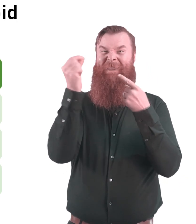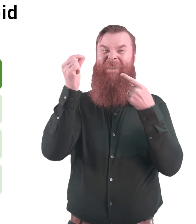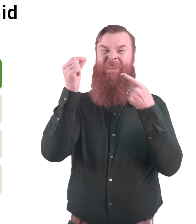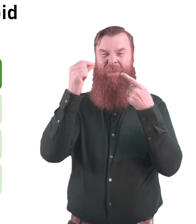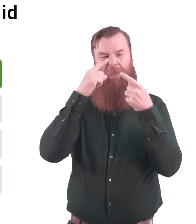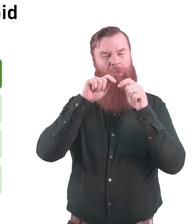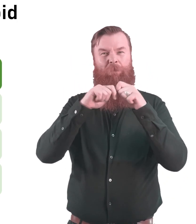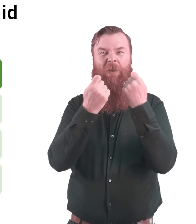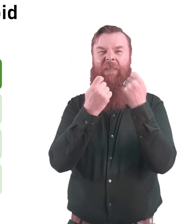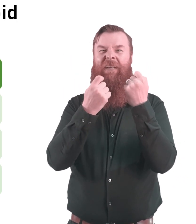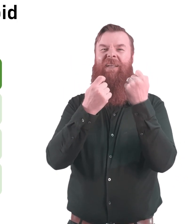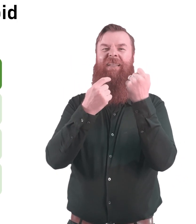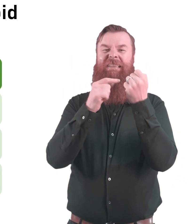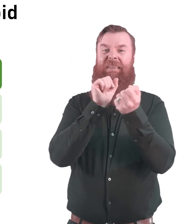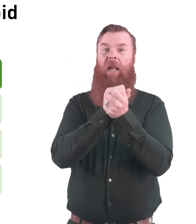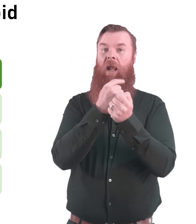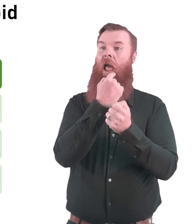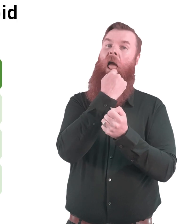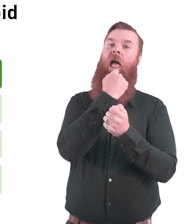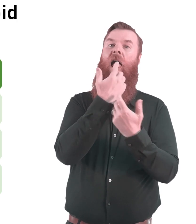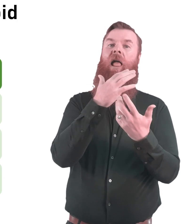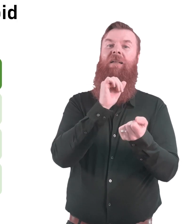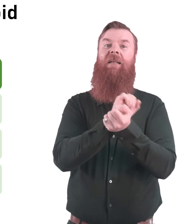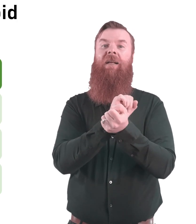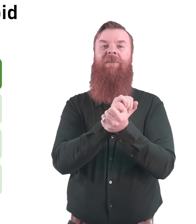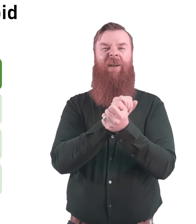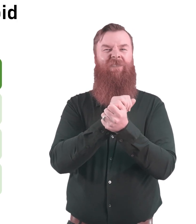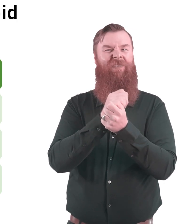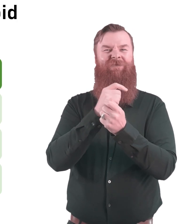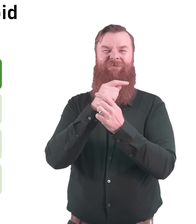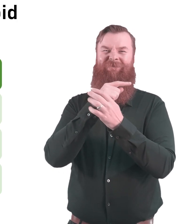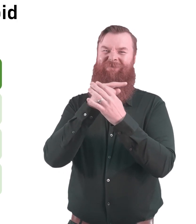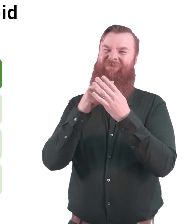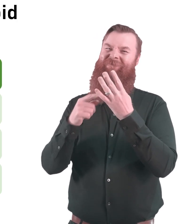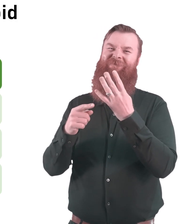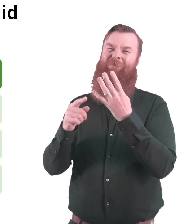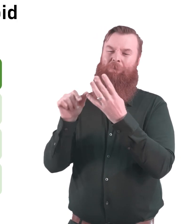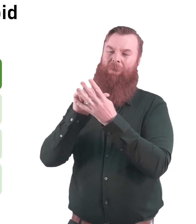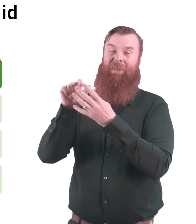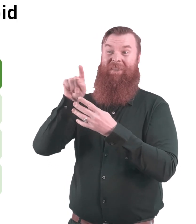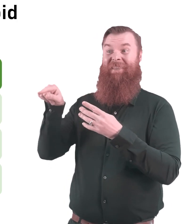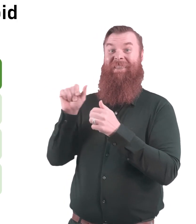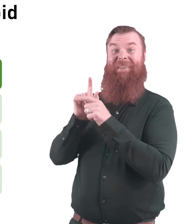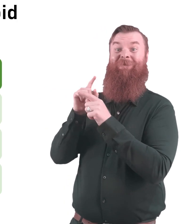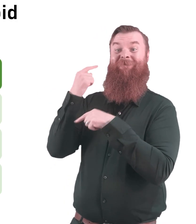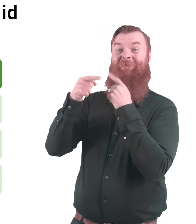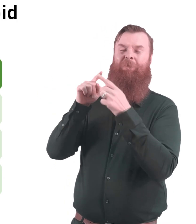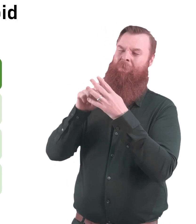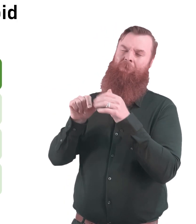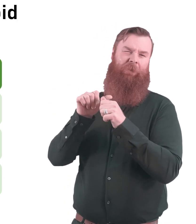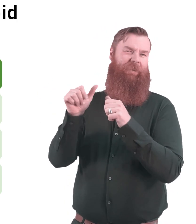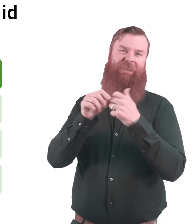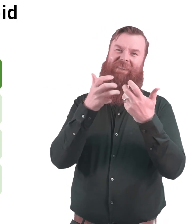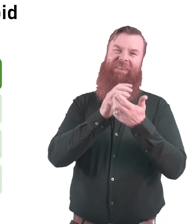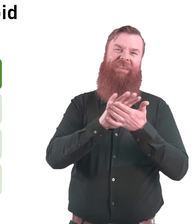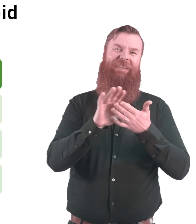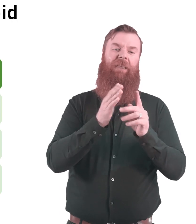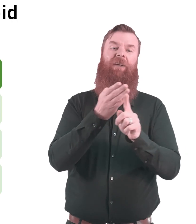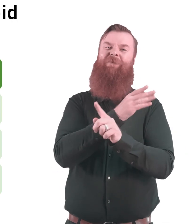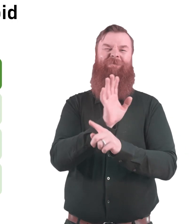Toothpicks can break or splinter and get stuck in the gums. There are many better options to clean in between teeth.